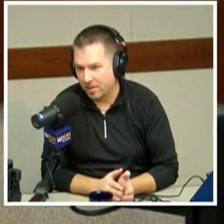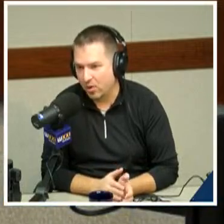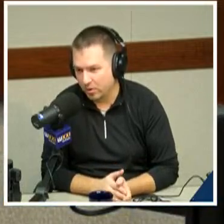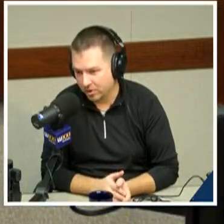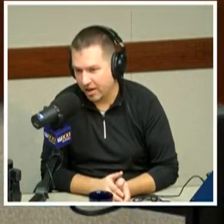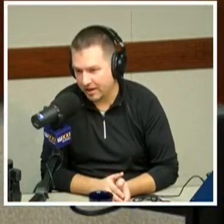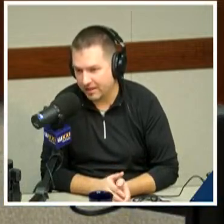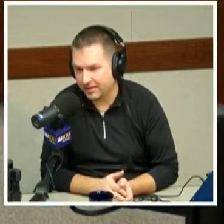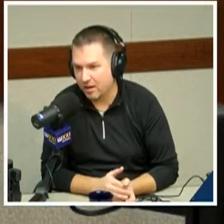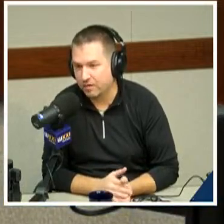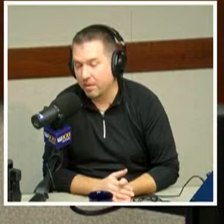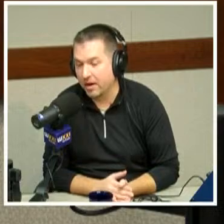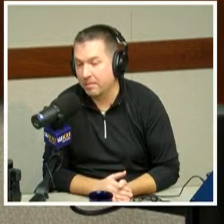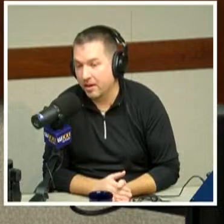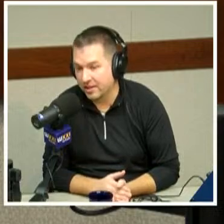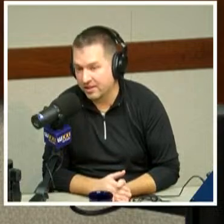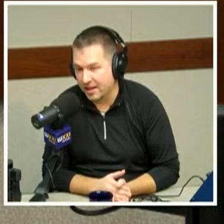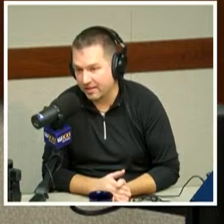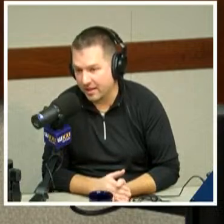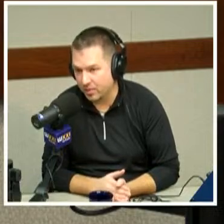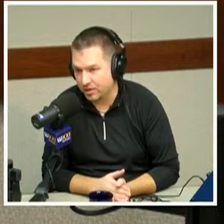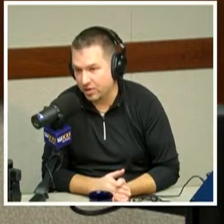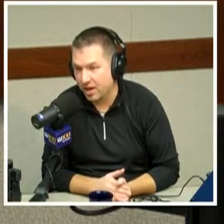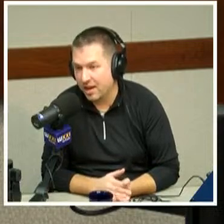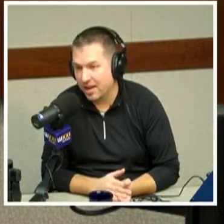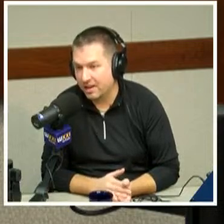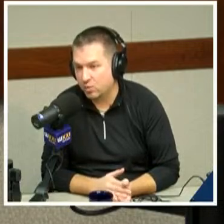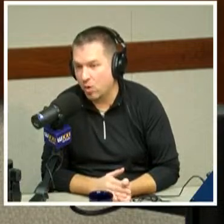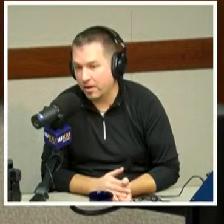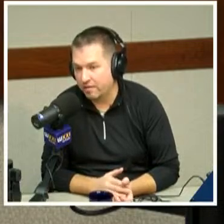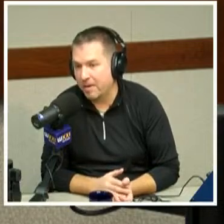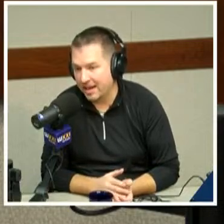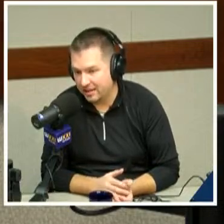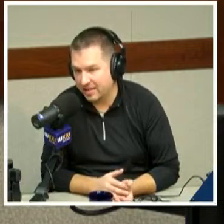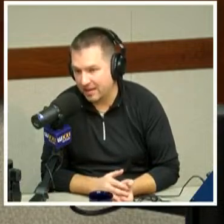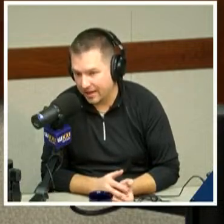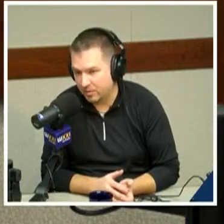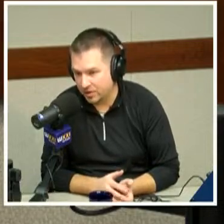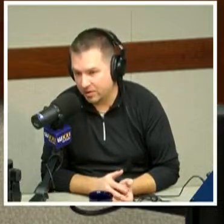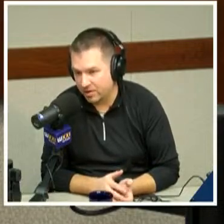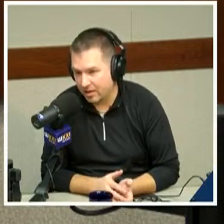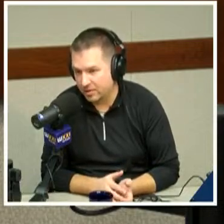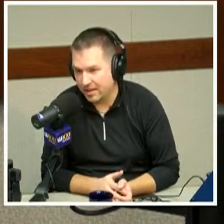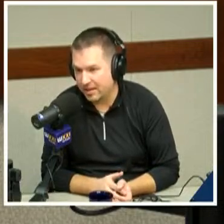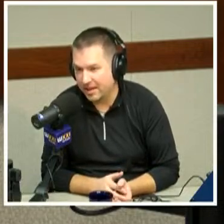a whole talk in itself but American sign language is one of many sign languages I would say that you